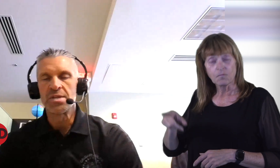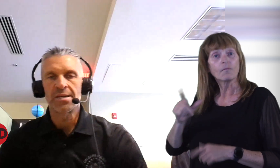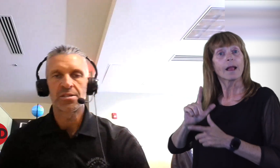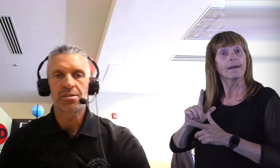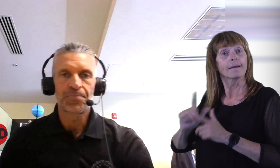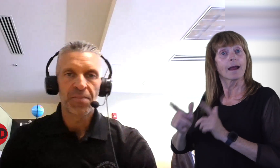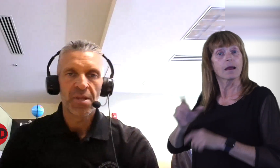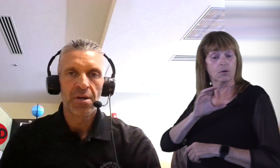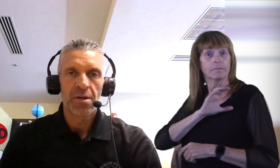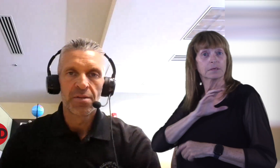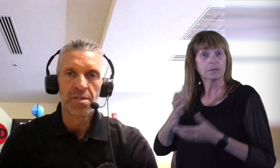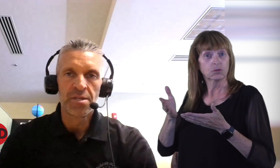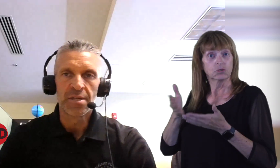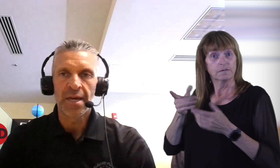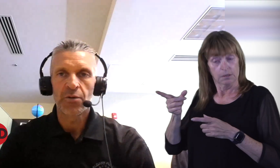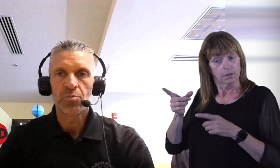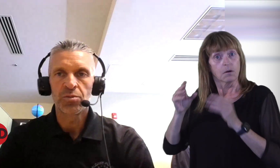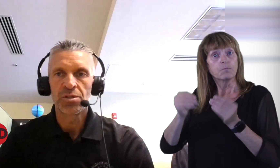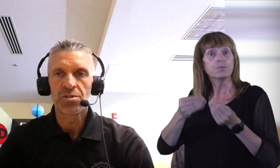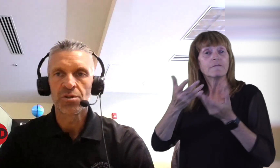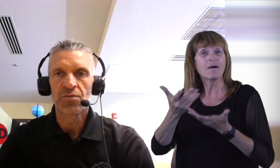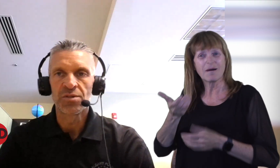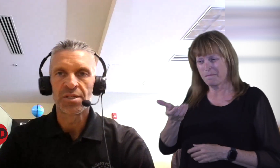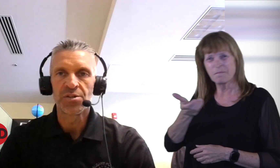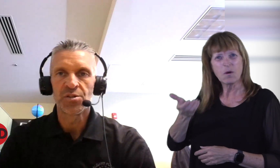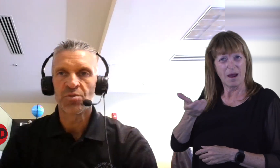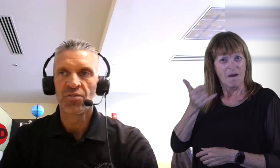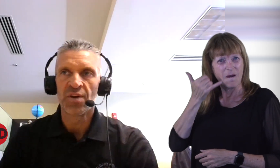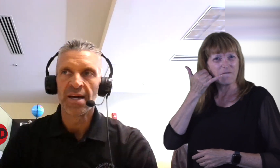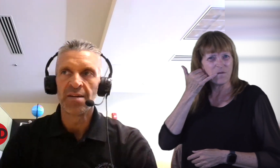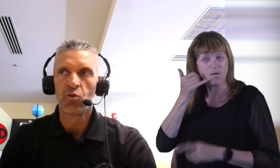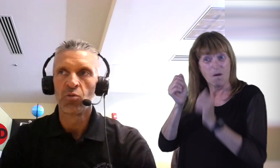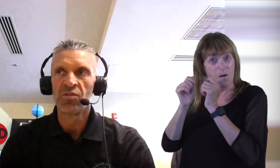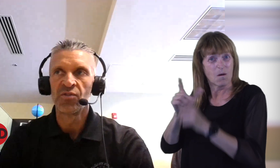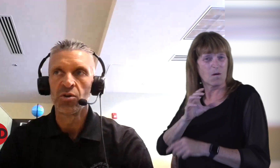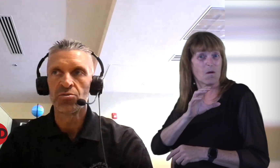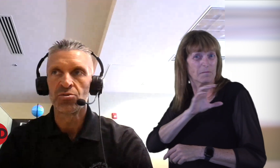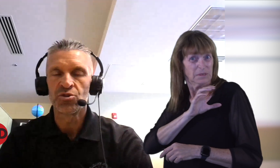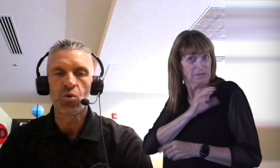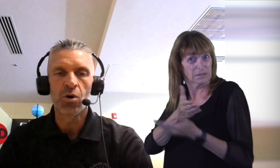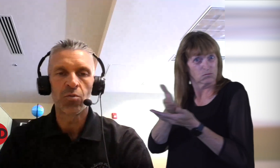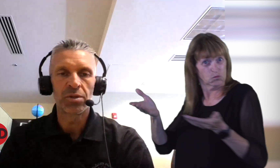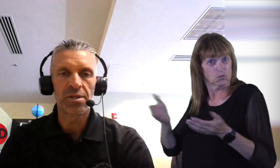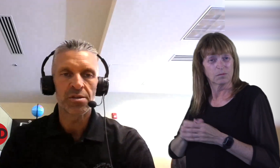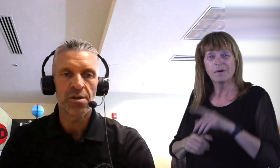The Calgary Police Service does provide mobile phones to all police officers.